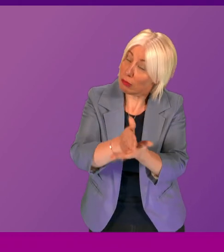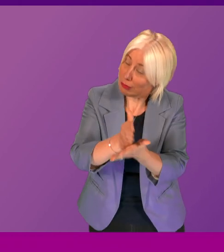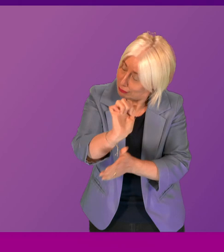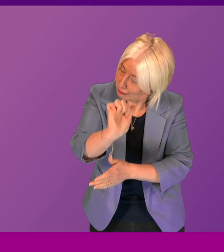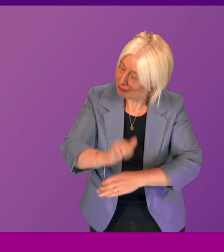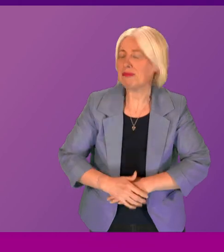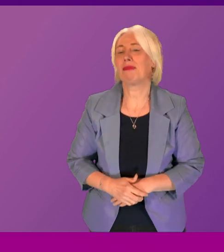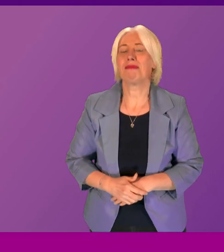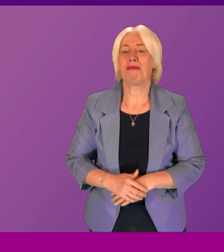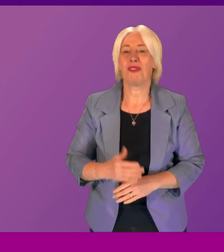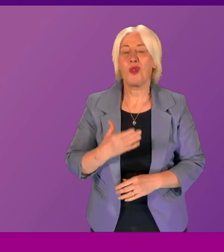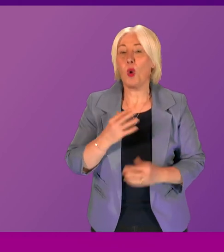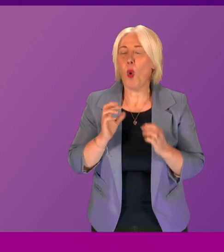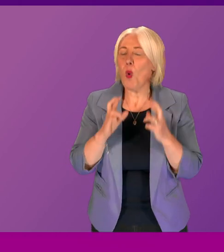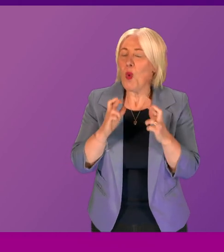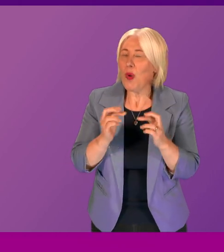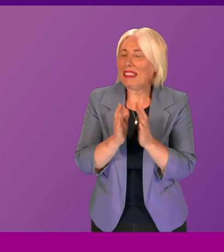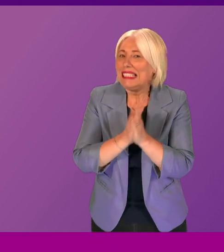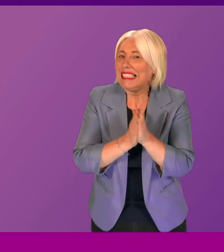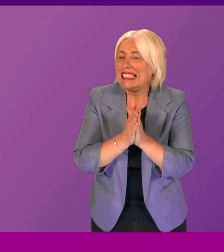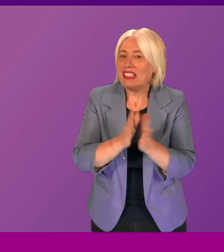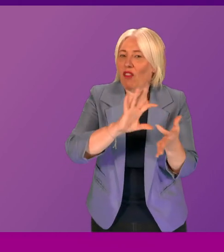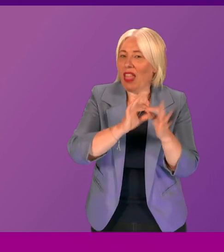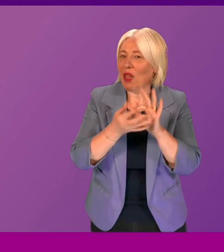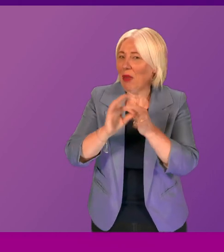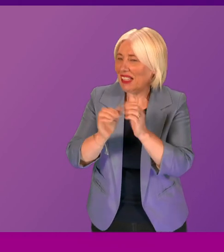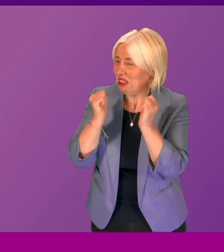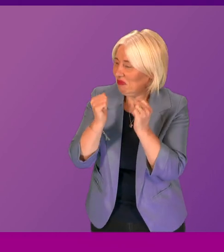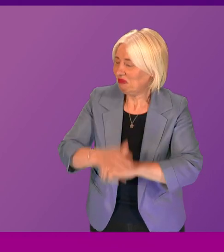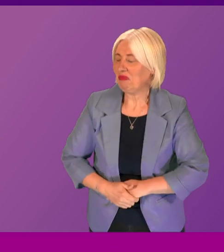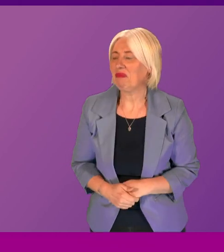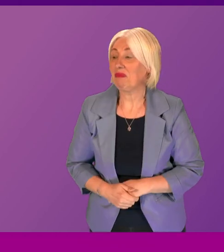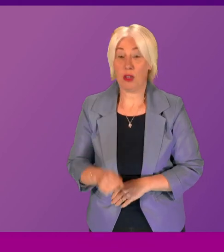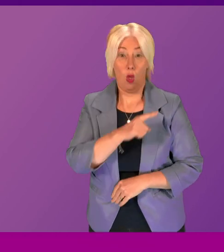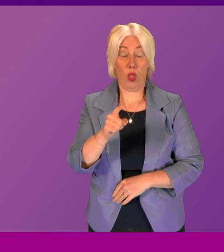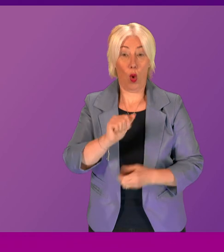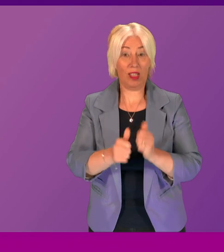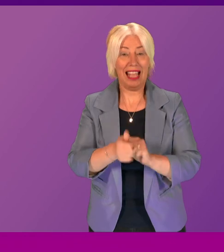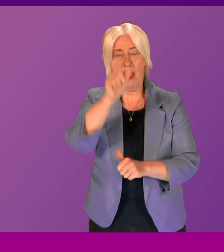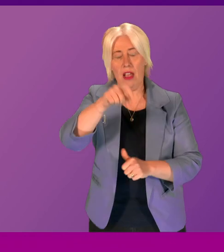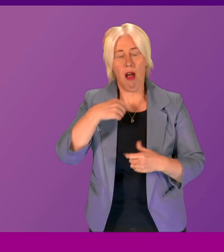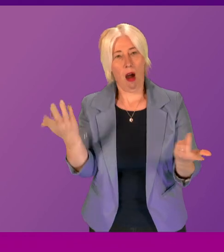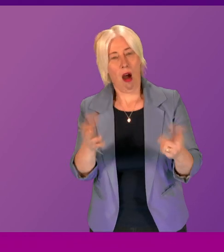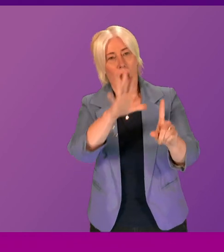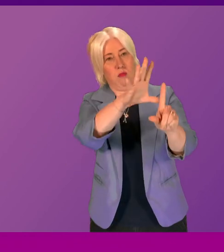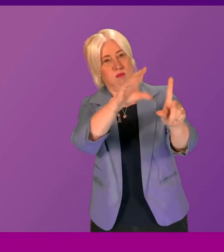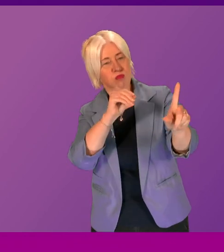I cannot wait for the Olympics. As much as those athletes are inspirational to our young, budding sportspeople, those